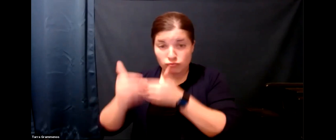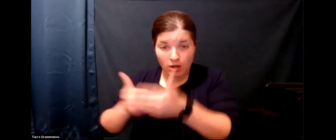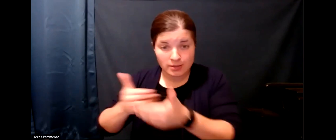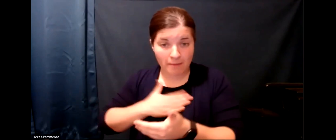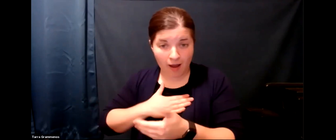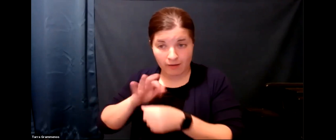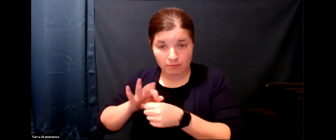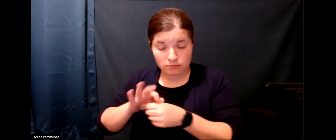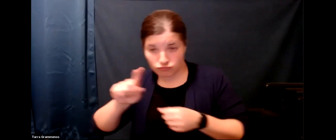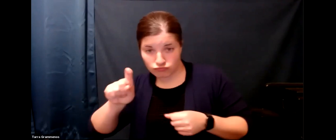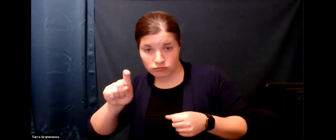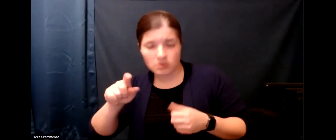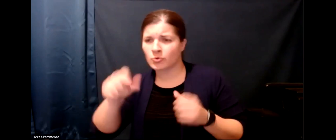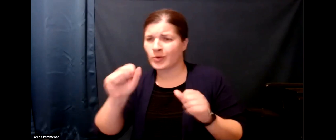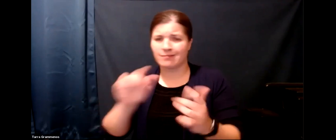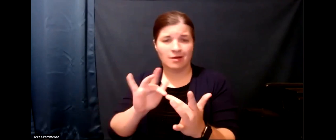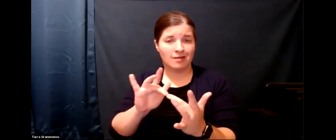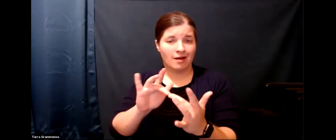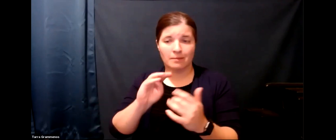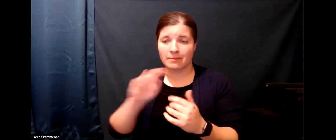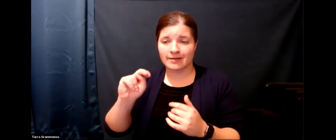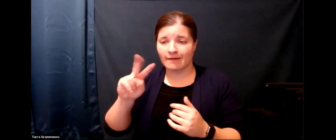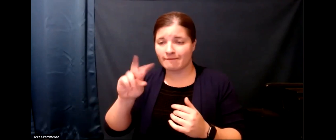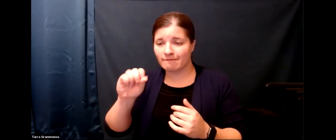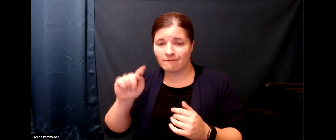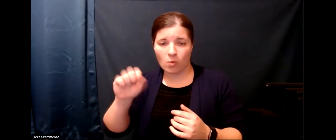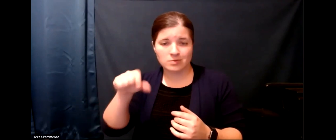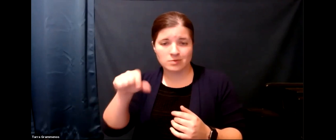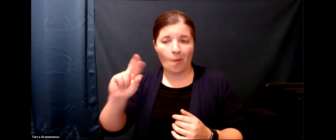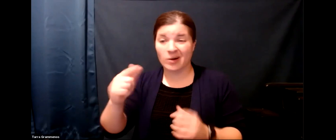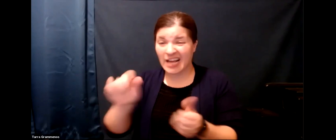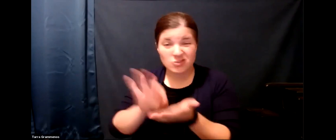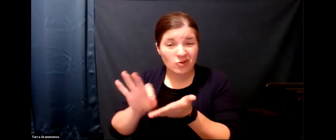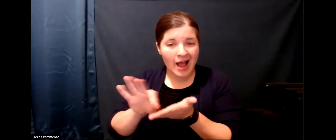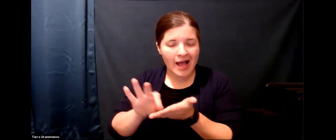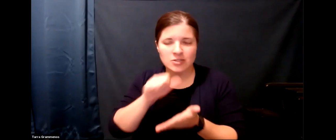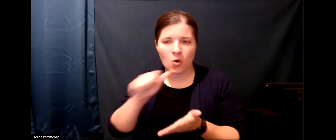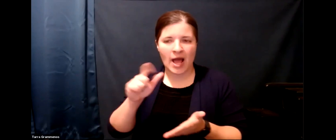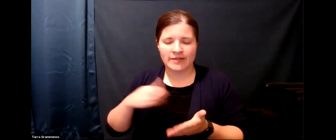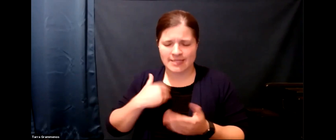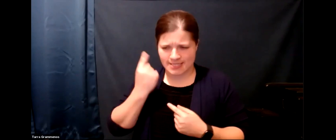online. You can see, if you go to mnvotes.org, you can track it. So you never have to wonder, if you popped it in the